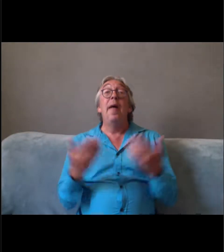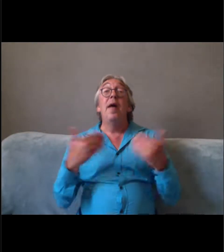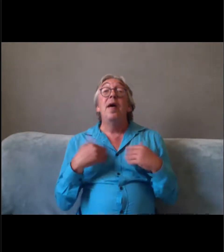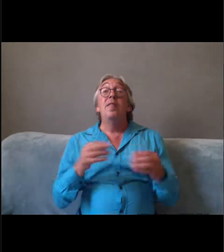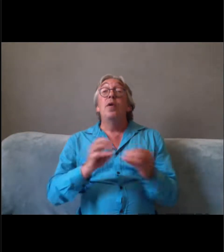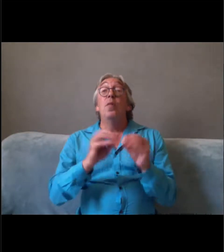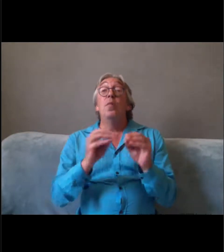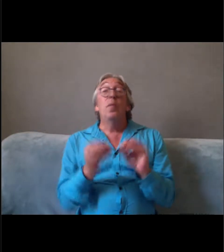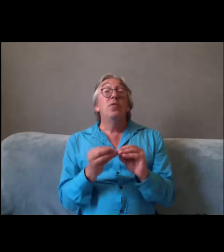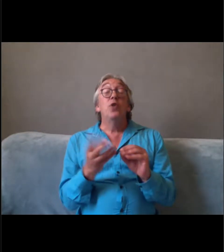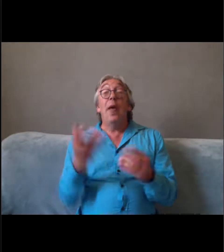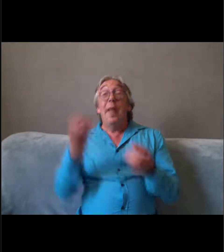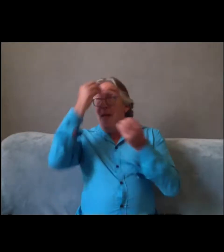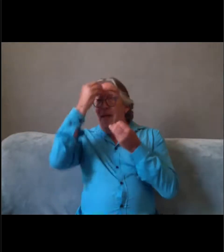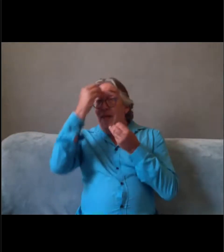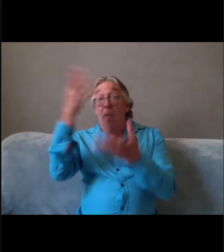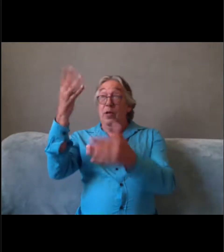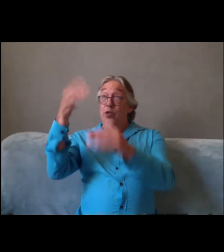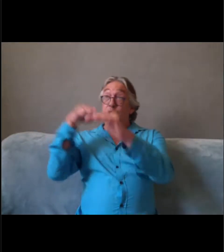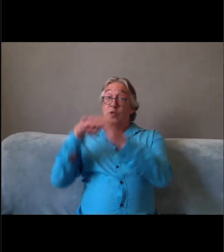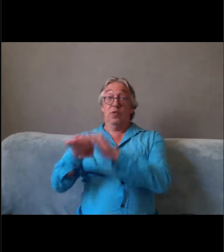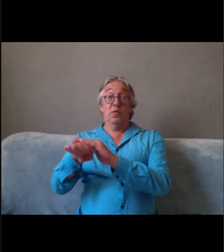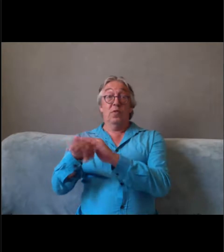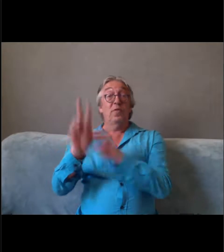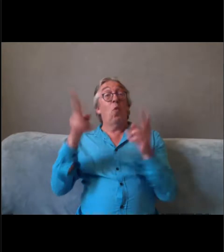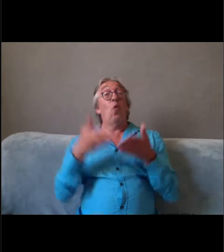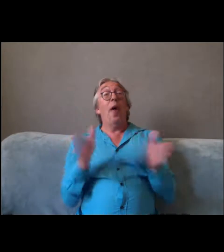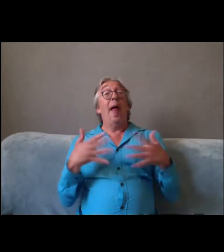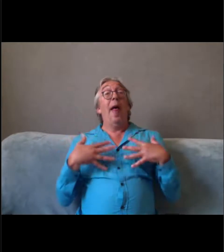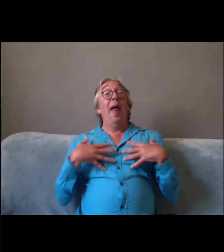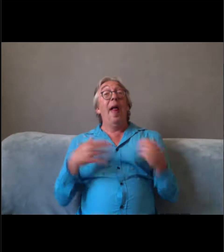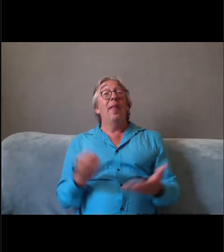from participants like you and I put any other ideas on your side.